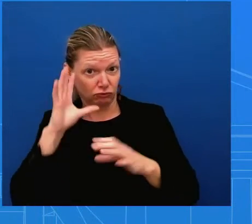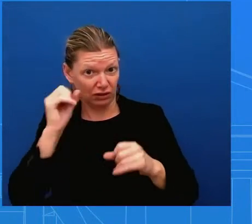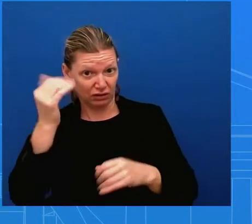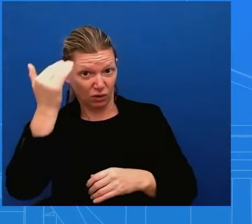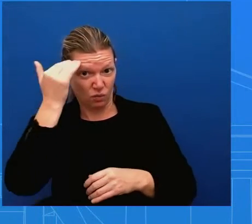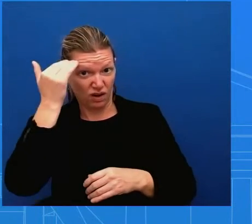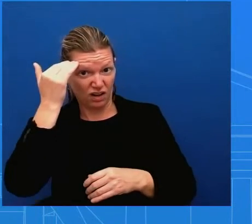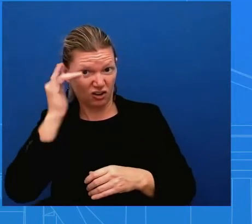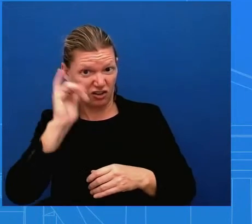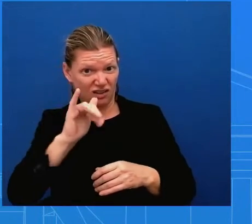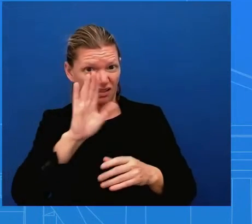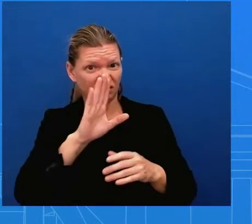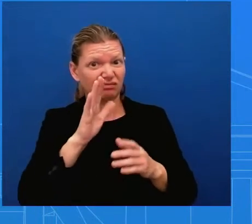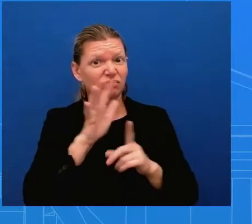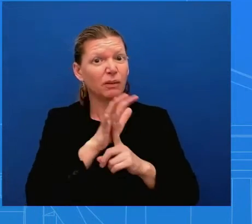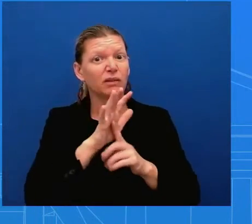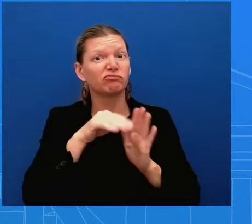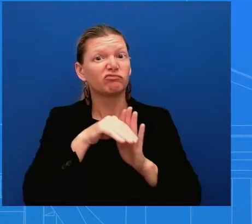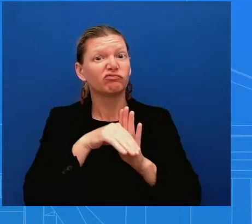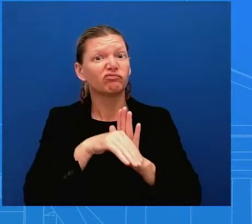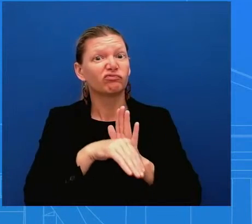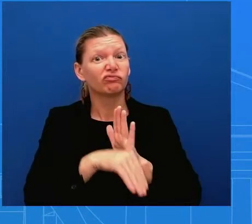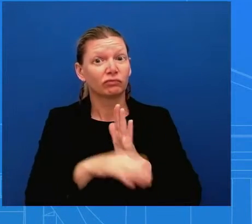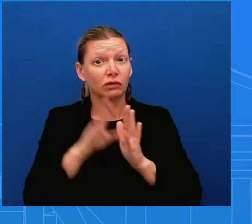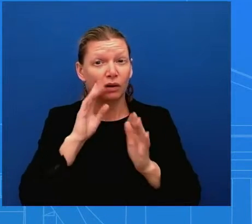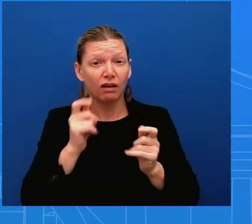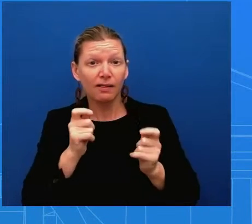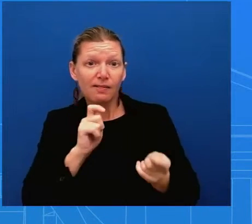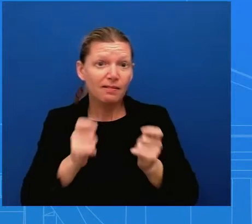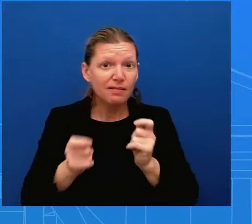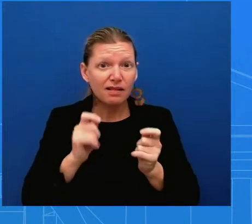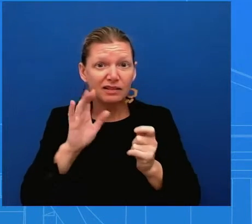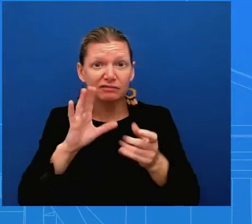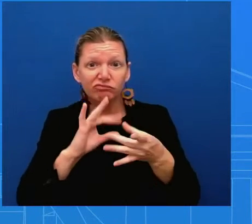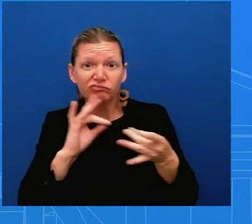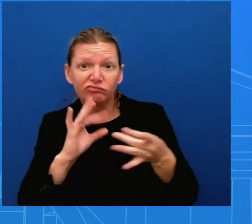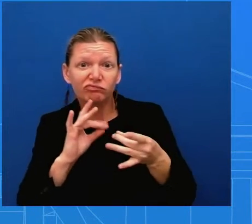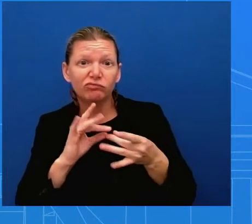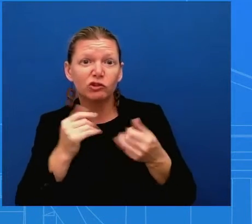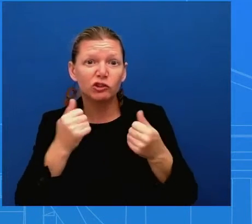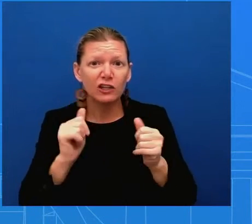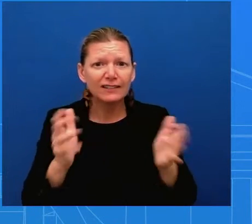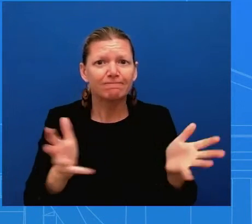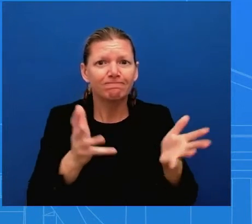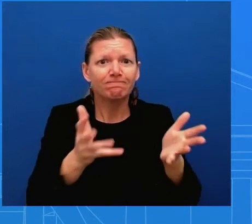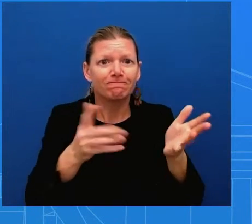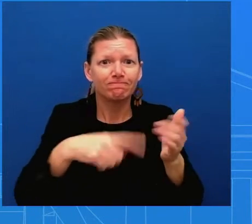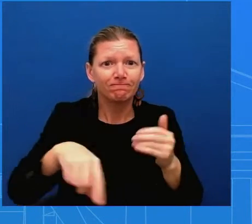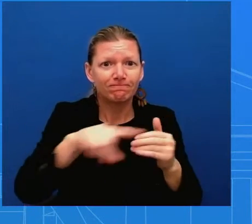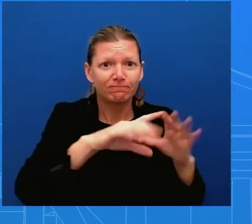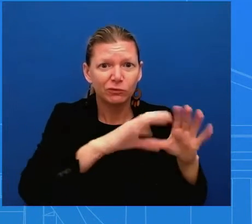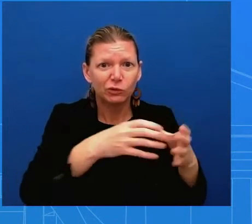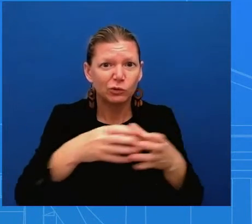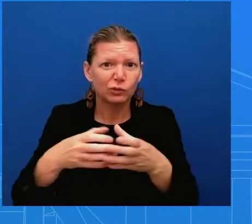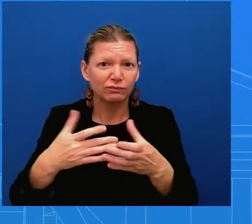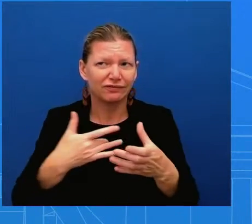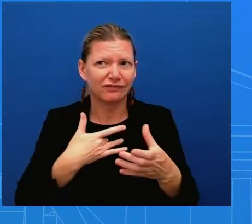or tweak it to speak directly to those groups that have felt left behind? Ms. Jean-Pierre: So, look, and I -- I --